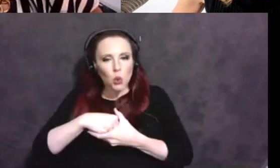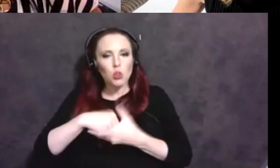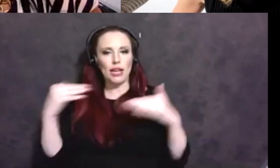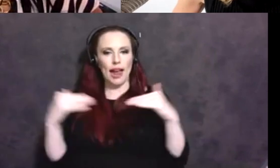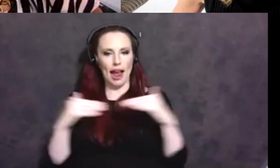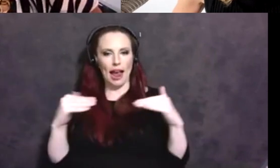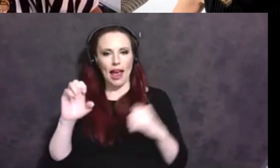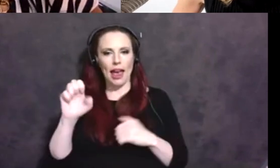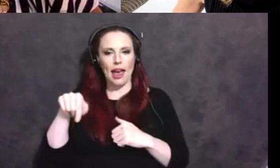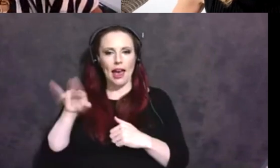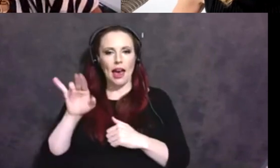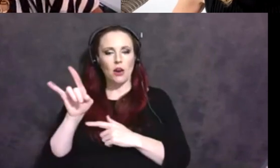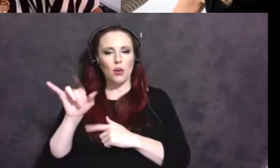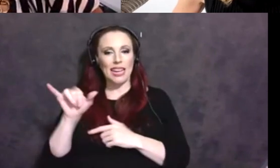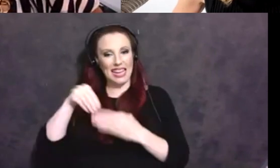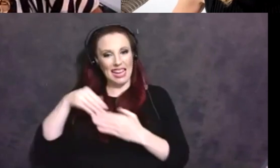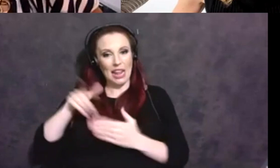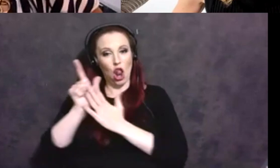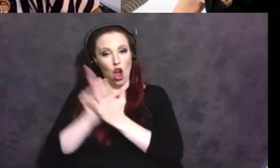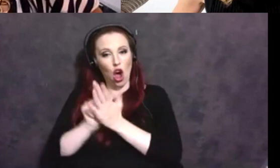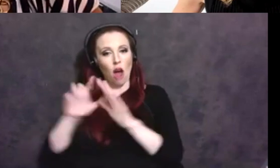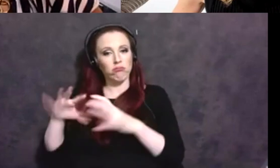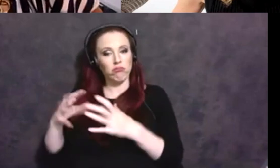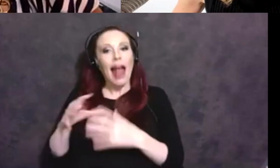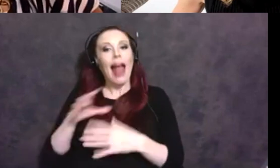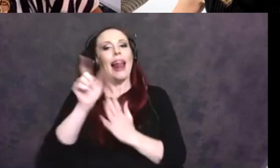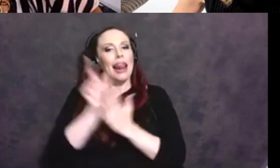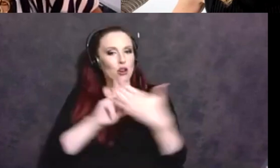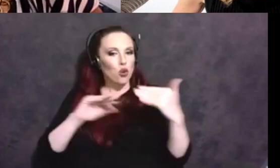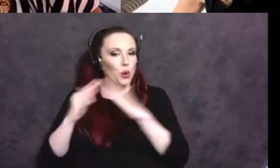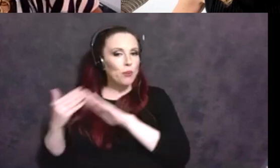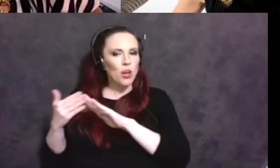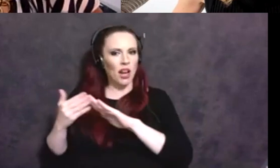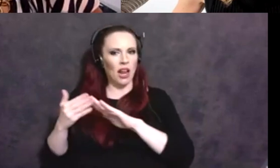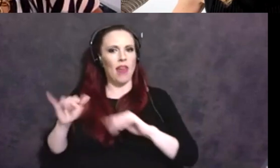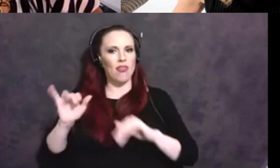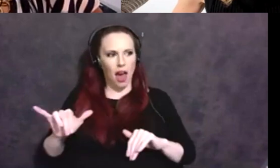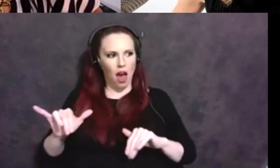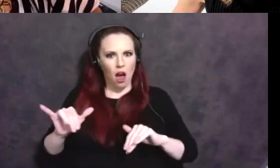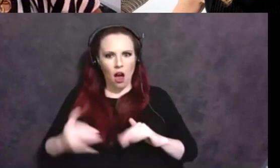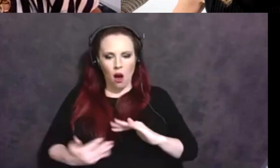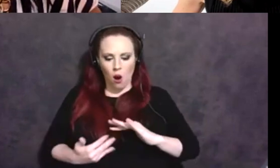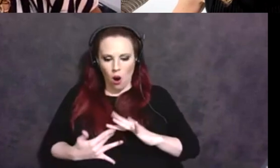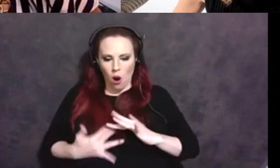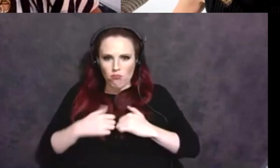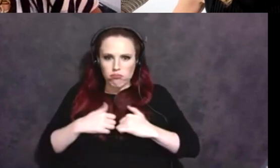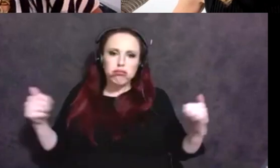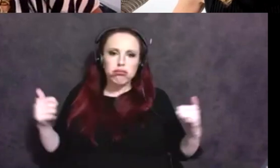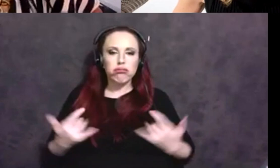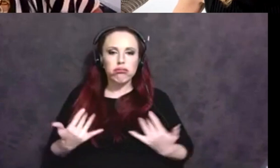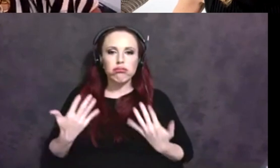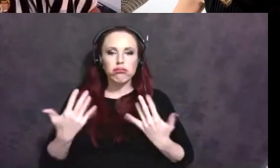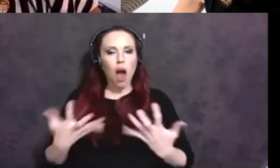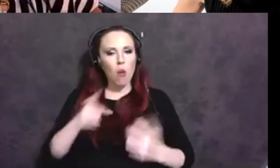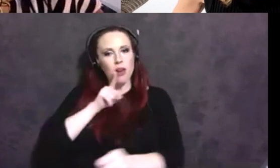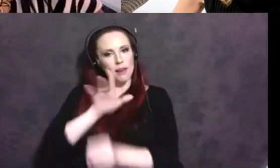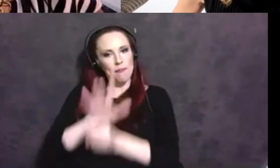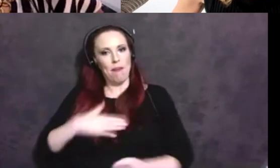executive for many years. I focused on diversity, equity and inclusion within my firm and the